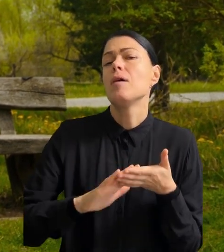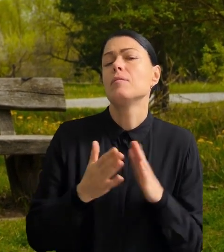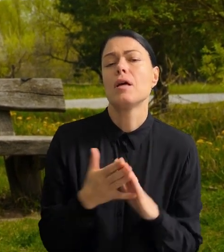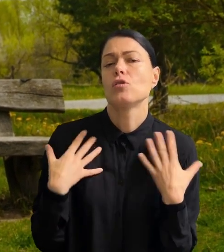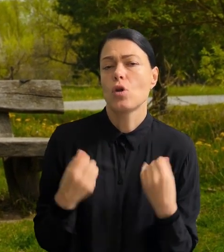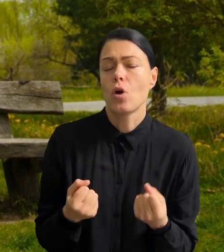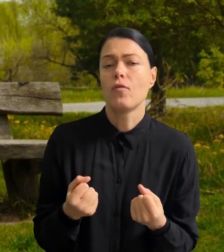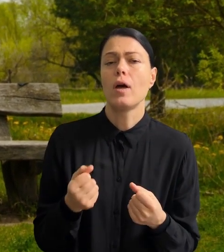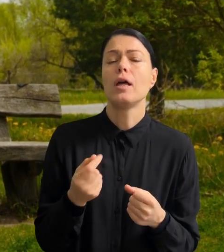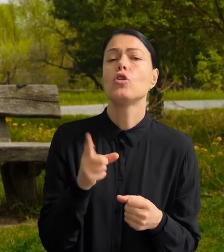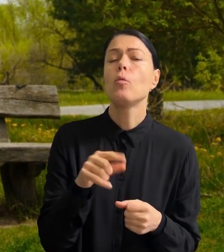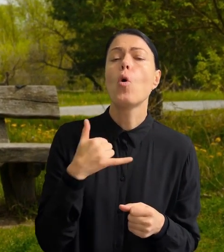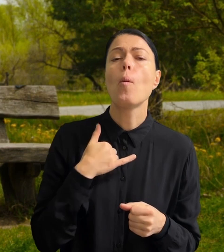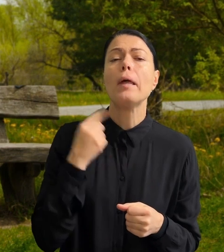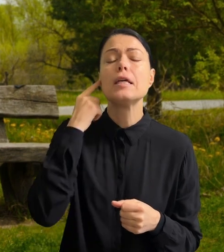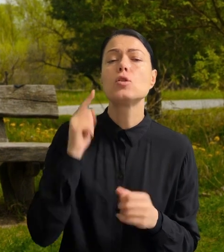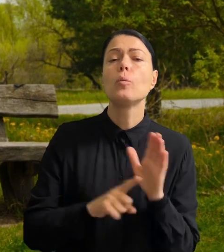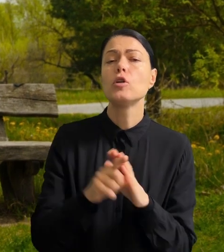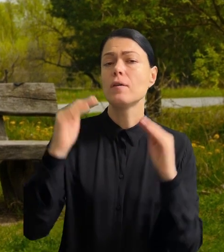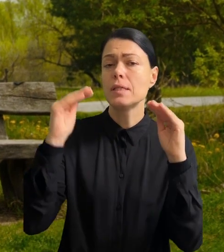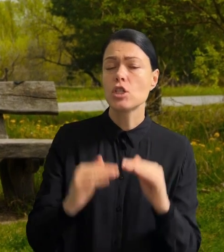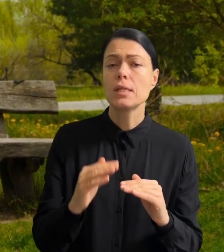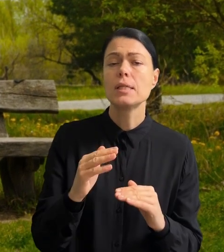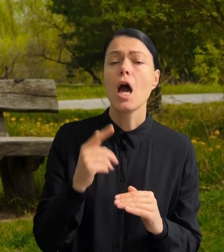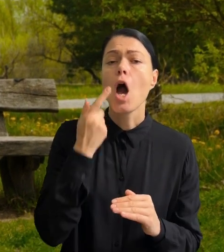For example, in my case, my hearing was already deteriorating when I was a child.